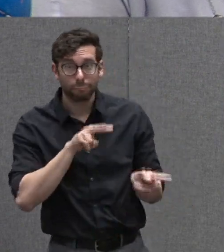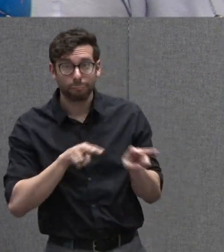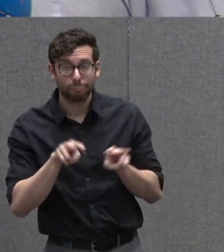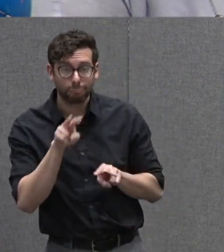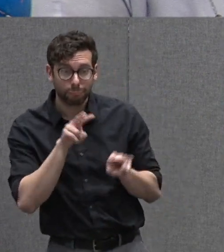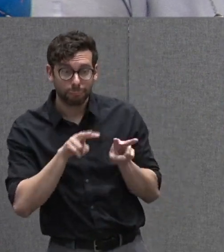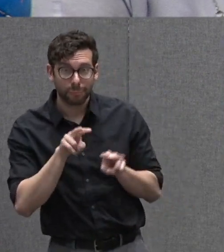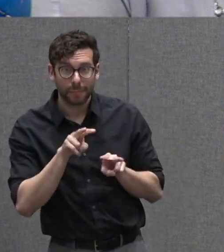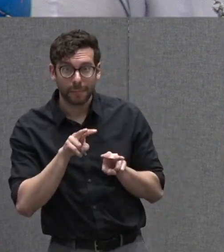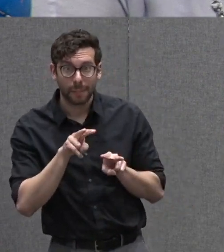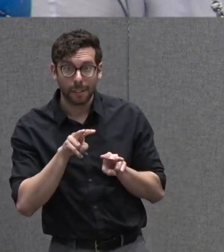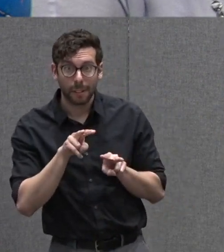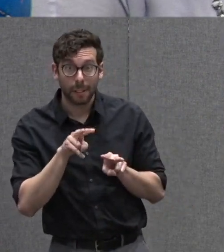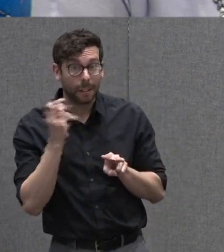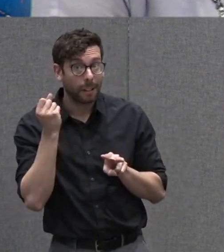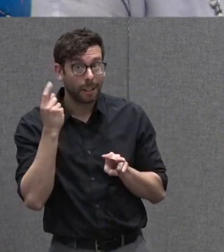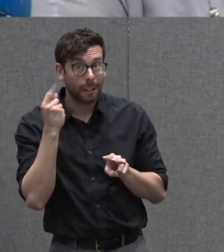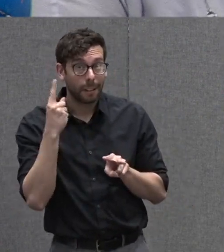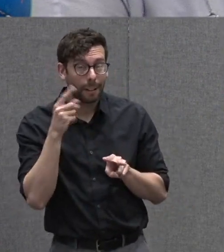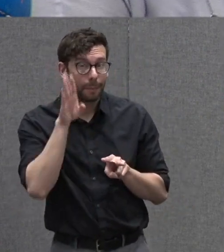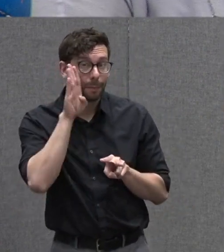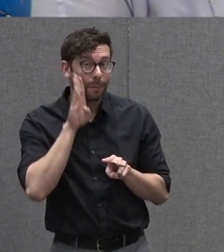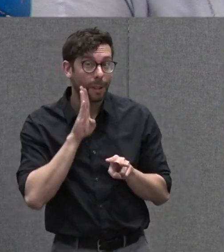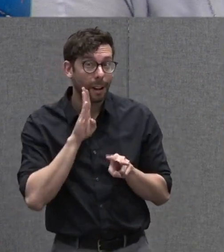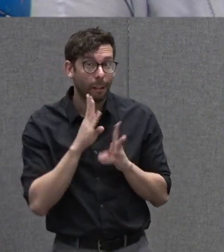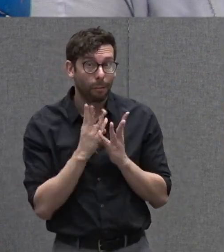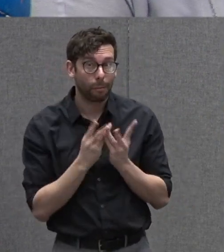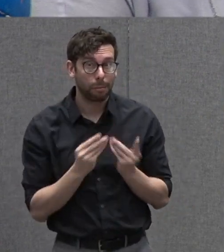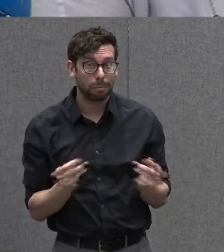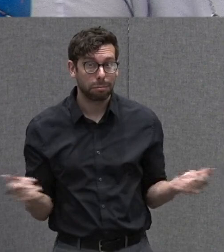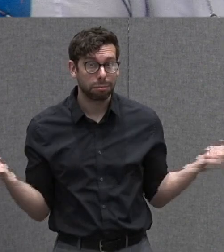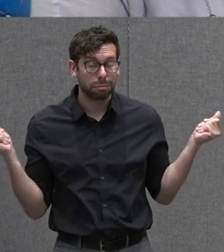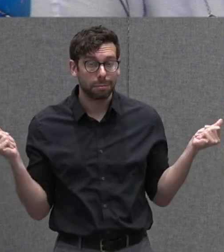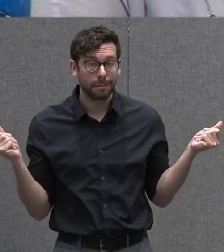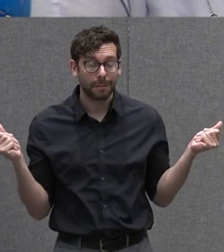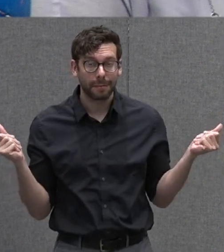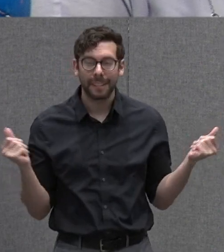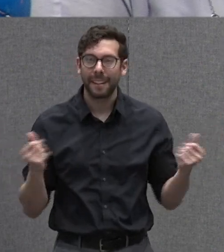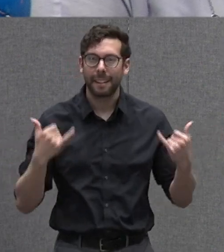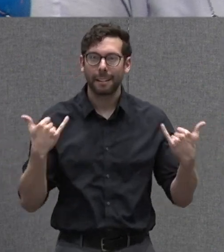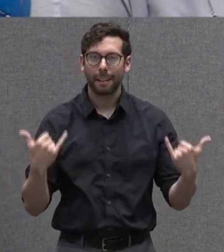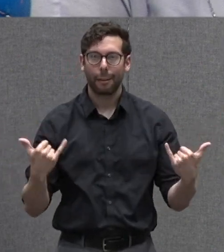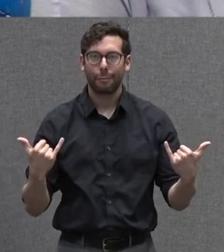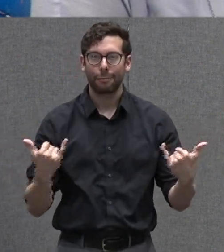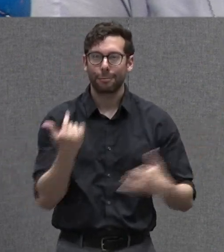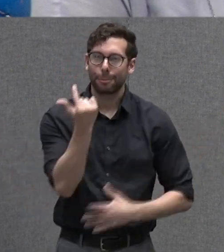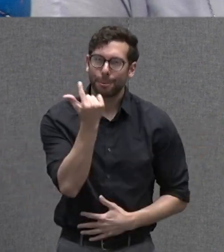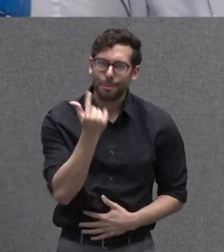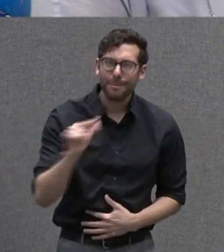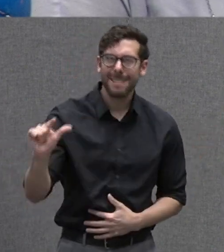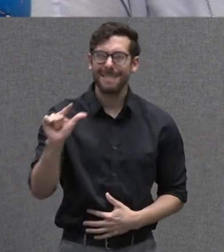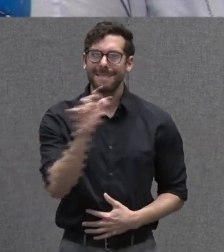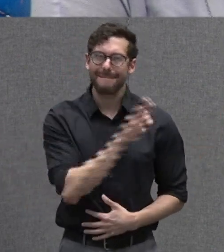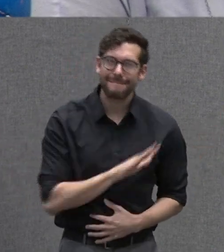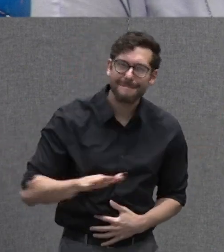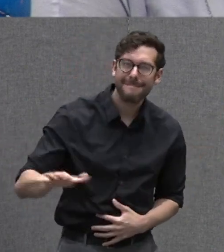but the brown isn't around, and now you have green all around.